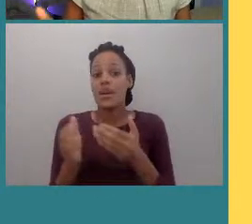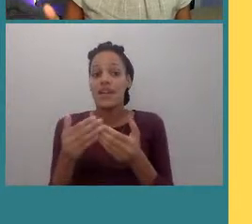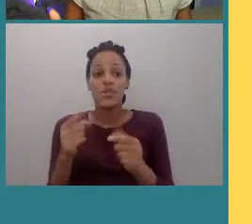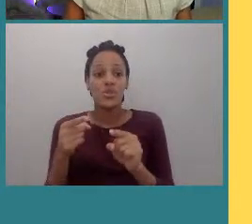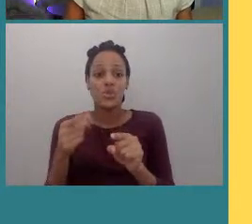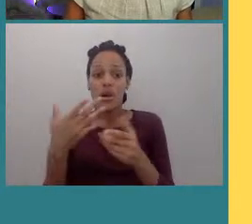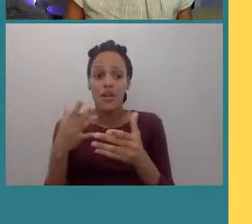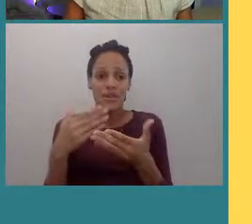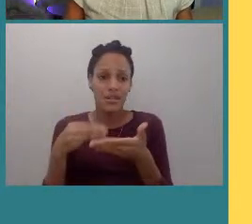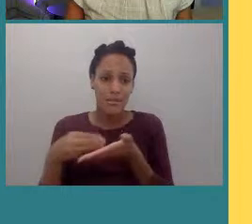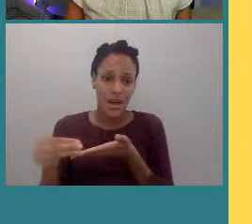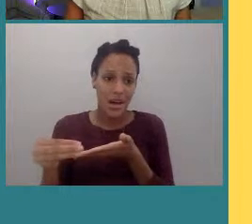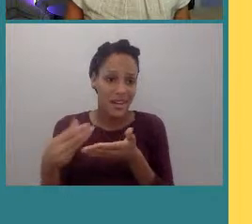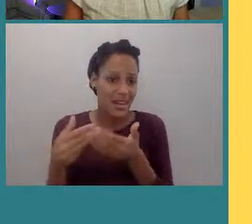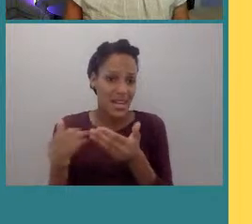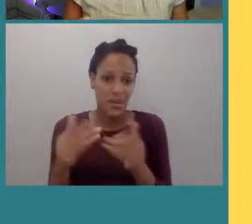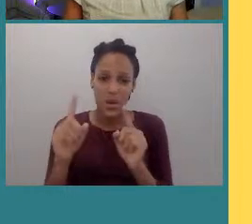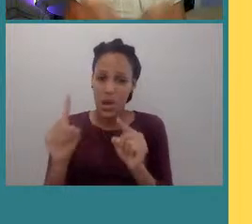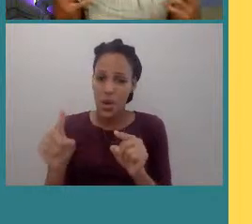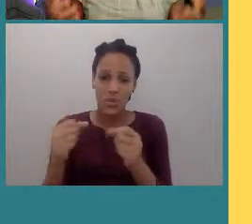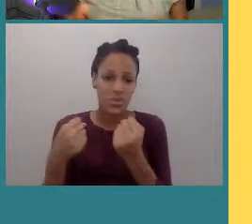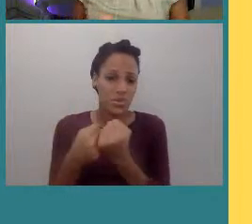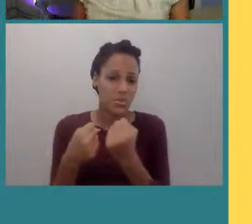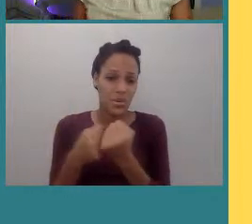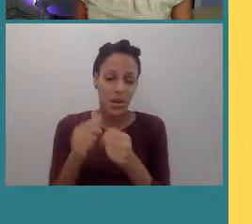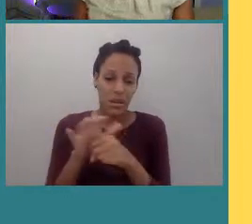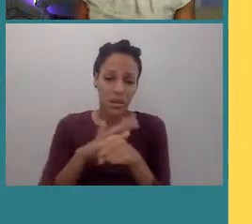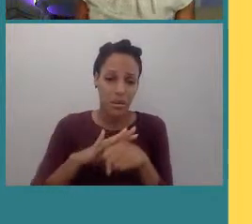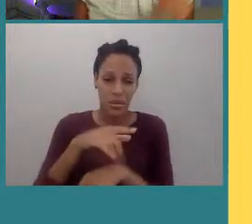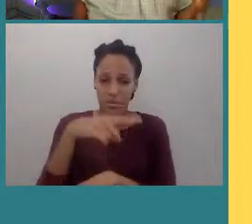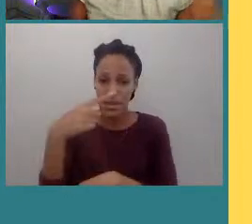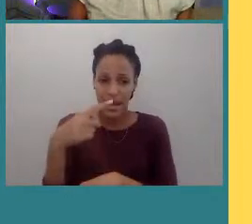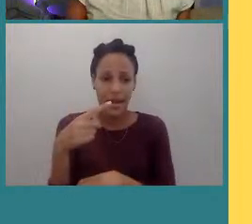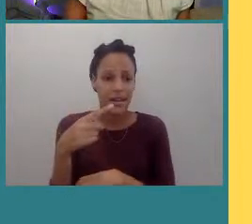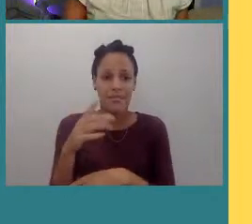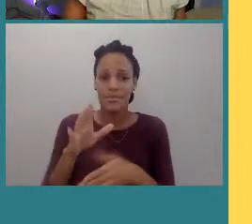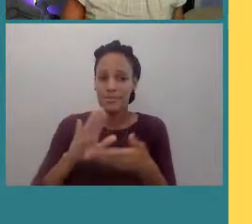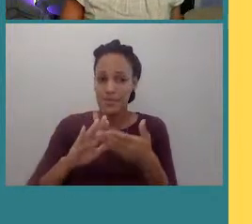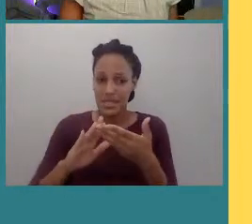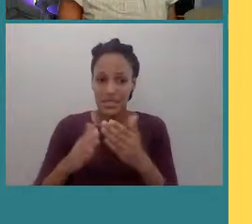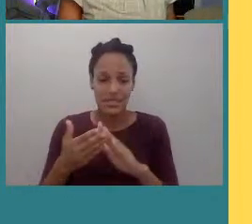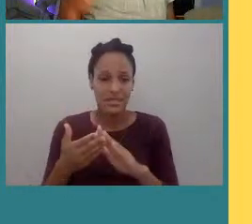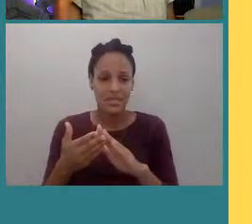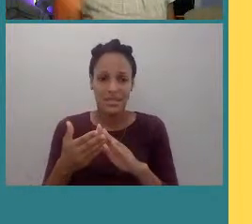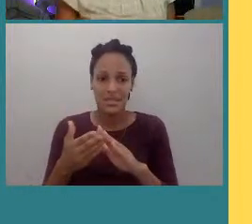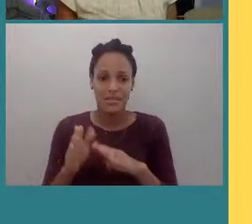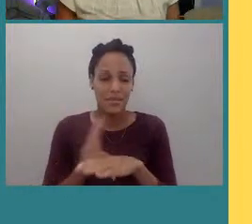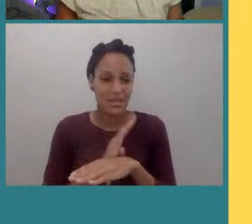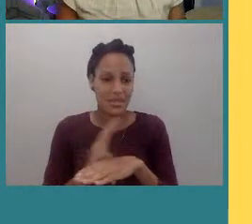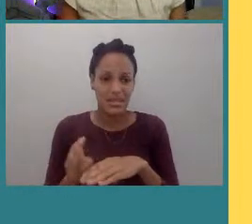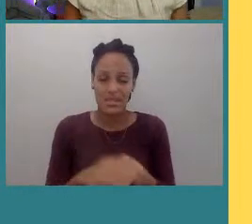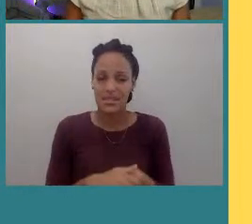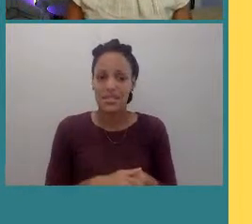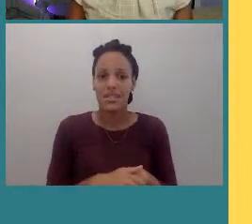You email them with a message. So when the time was right I sent an email. Hey DMC, I don't know if you know me or remember